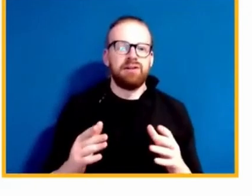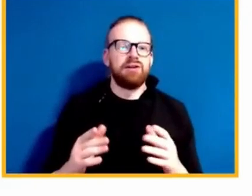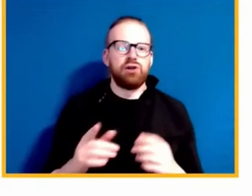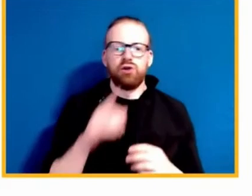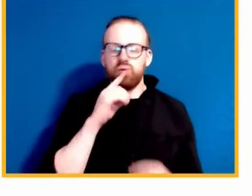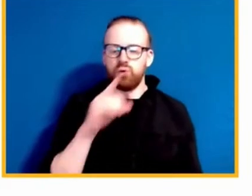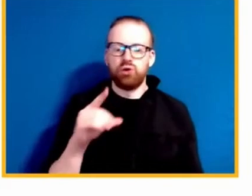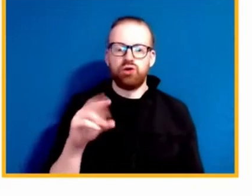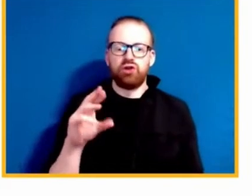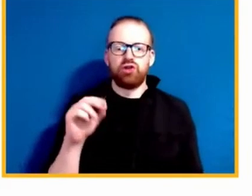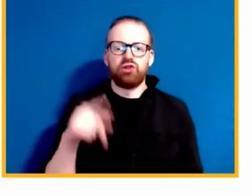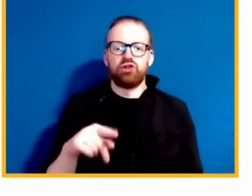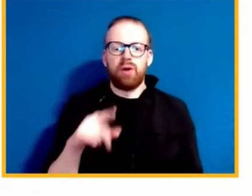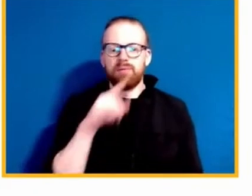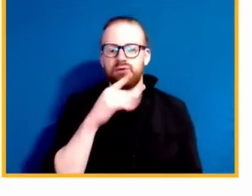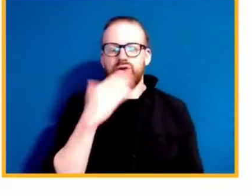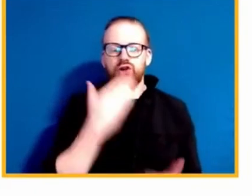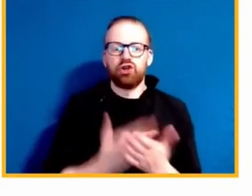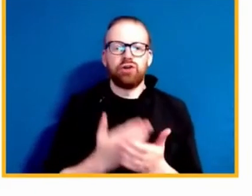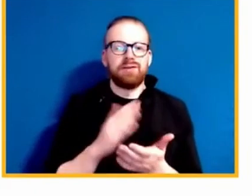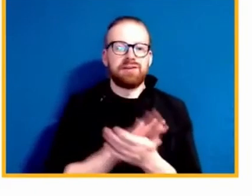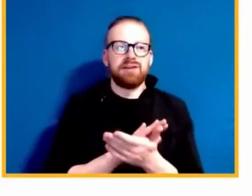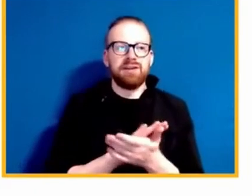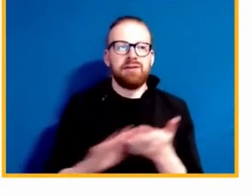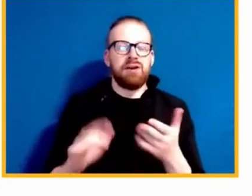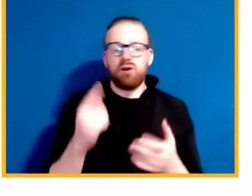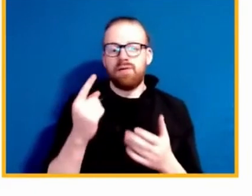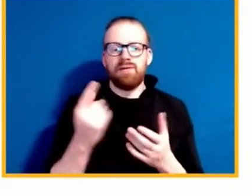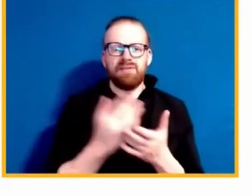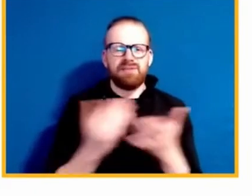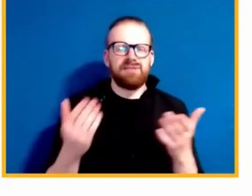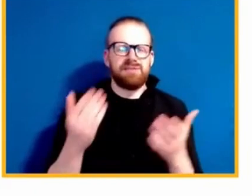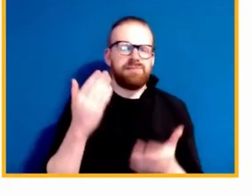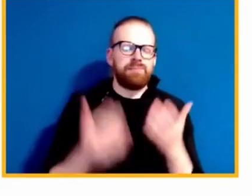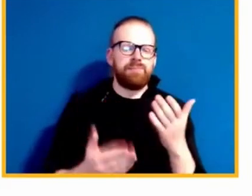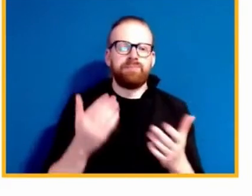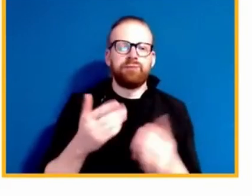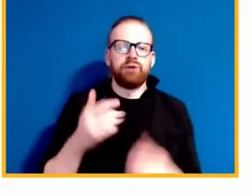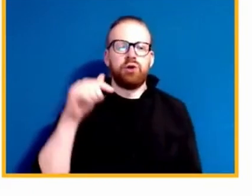were really clean, really good. The only thing I would say is perhaps just bring yourself down a